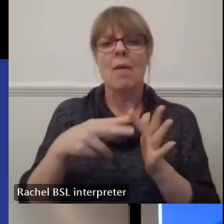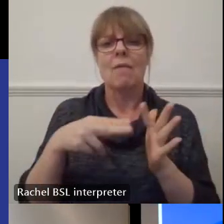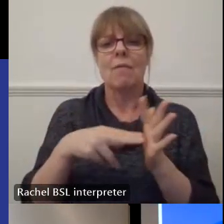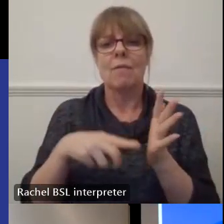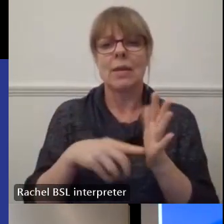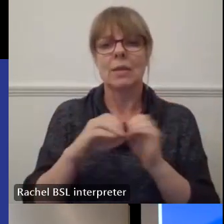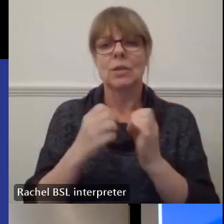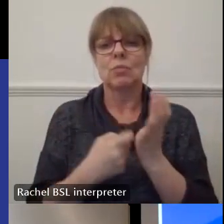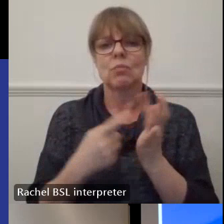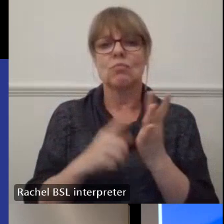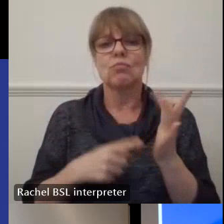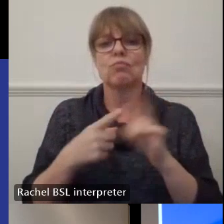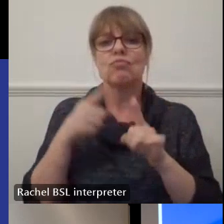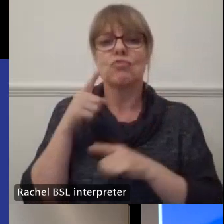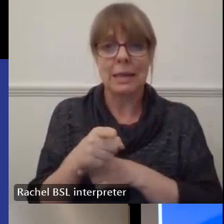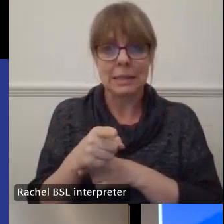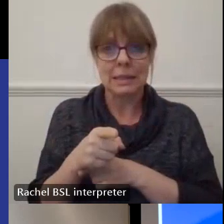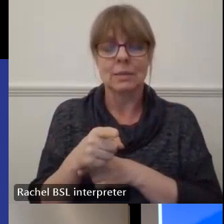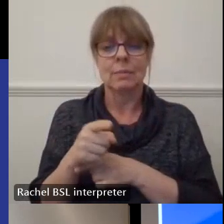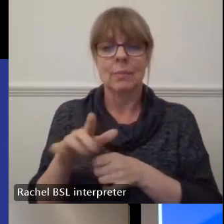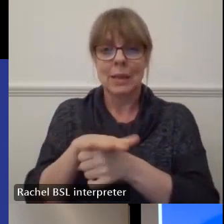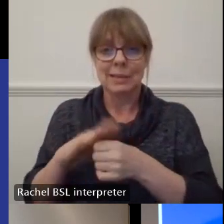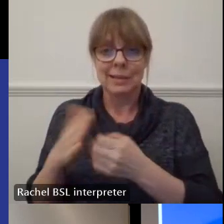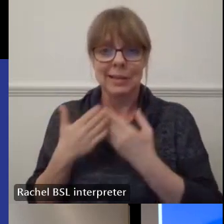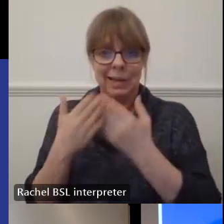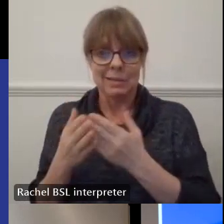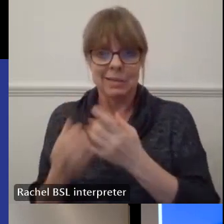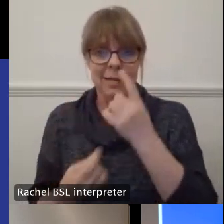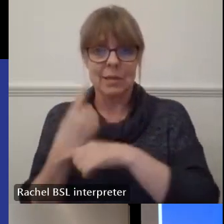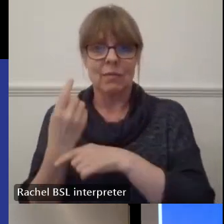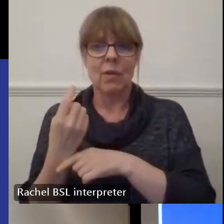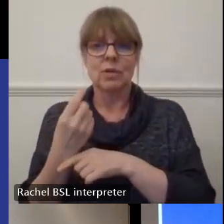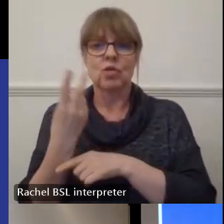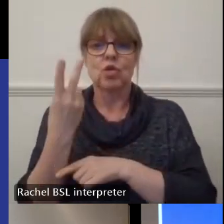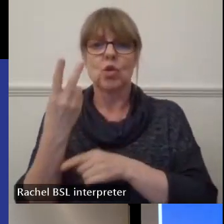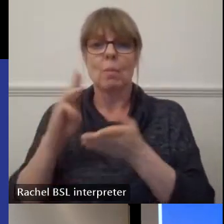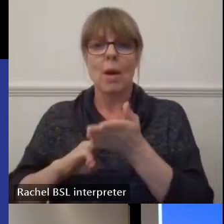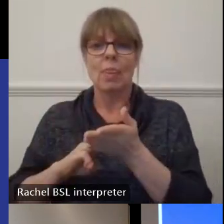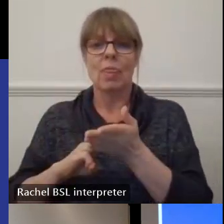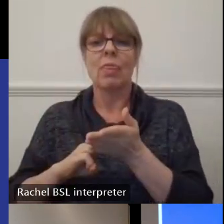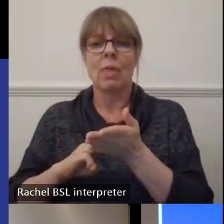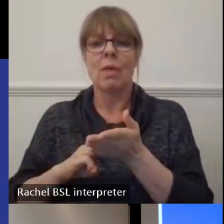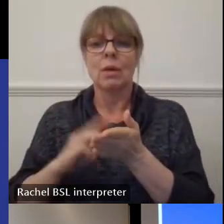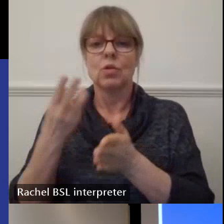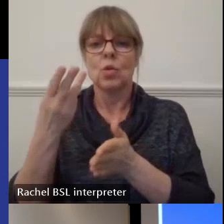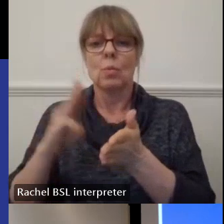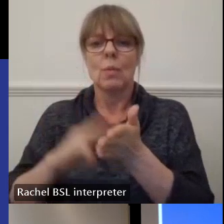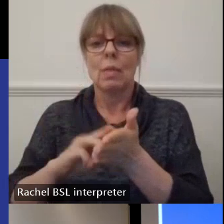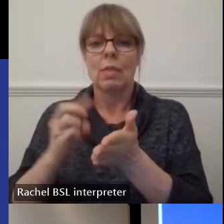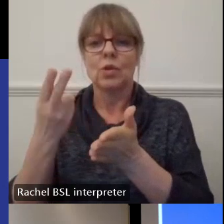There's case study events every second month. There's a coffee morning for networking, possibly a mini conference,